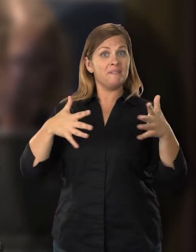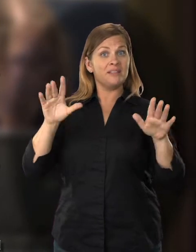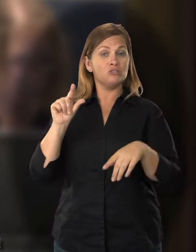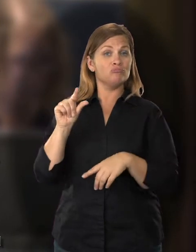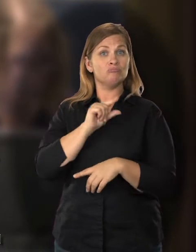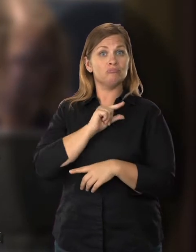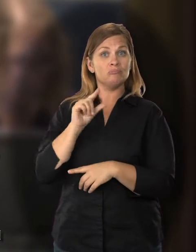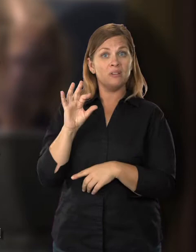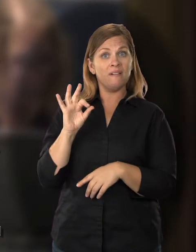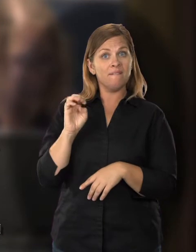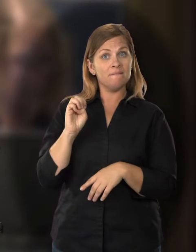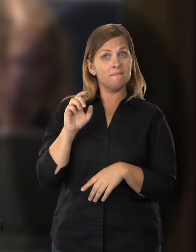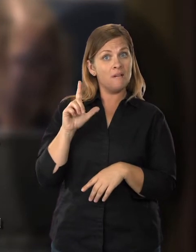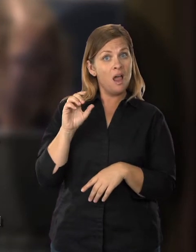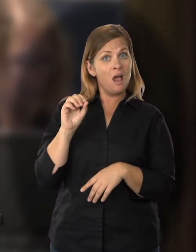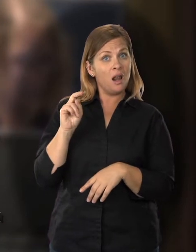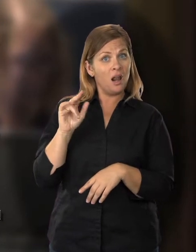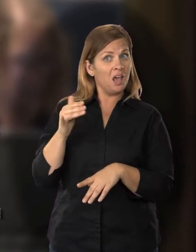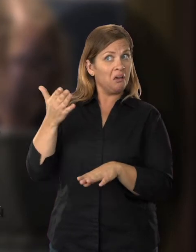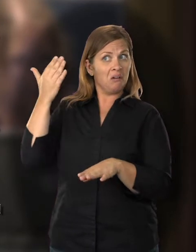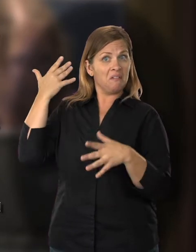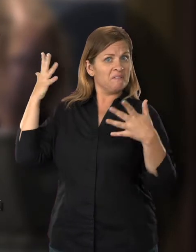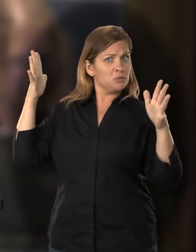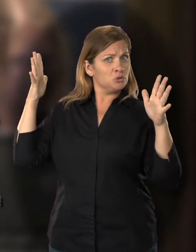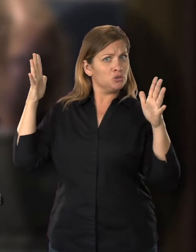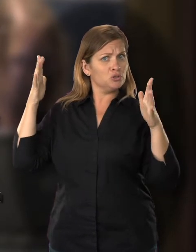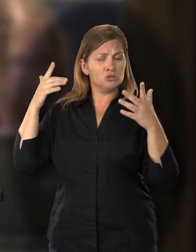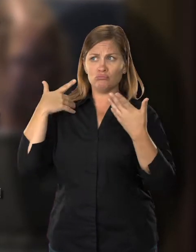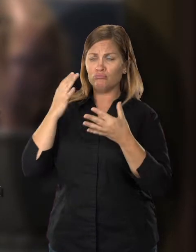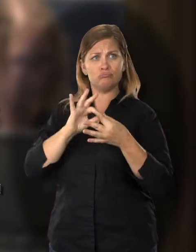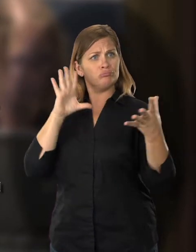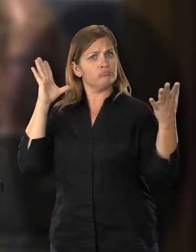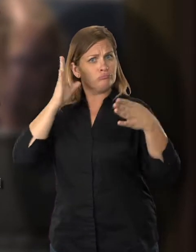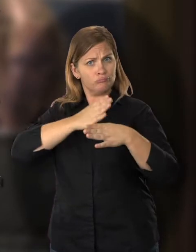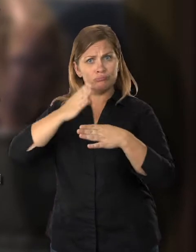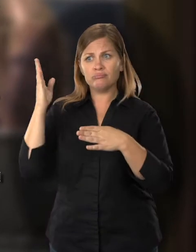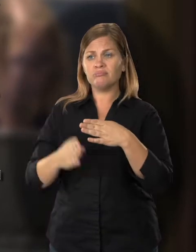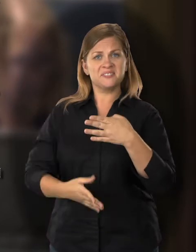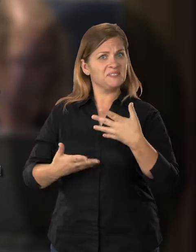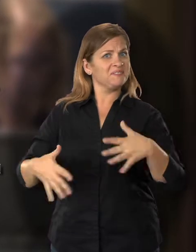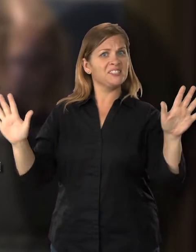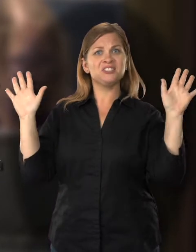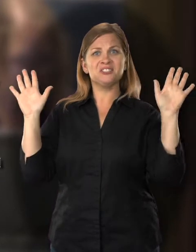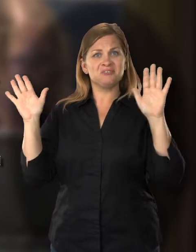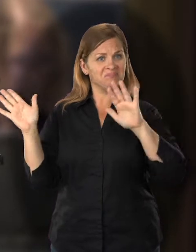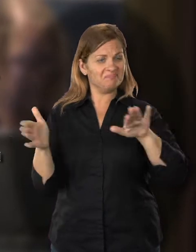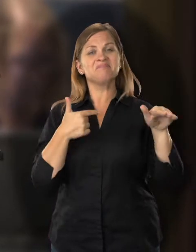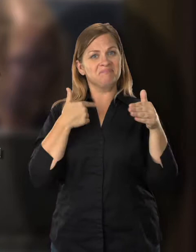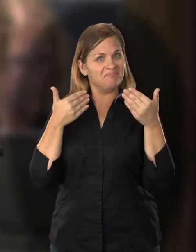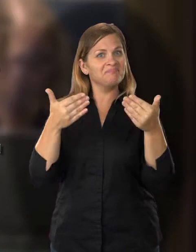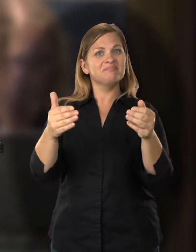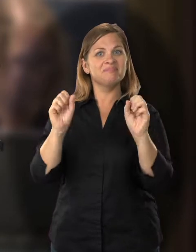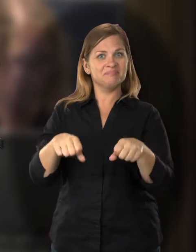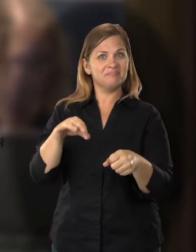have the right to vote because, if I have been convicted of a felony, my felony sentence has expired (been completed)